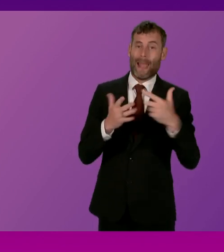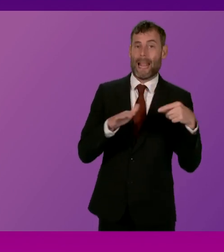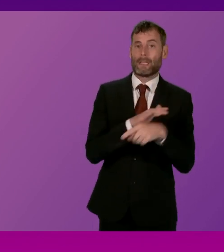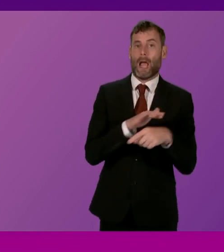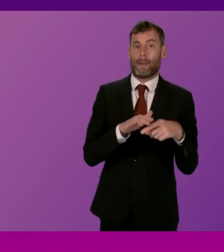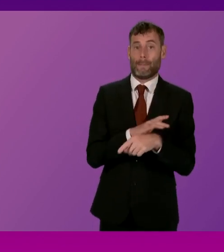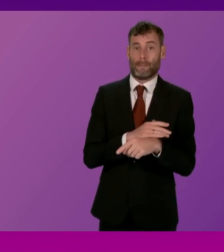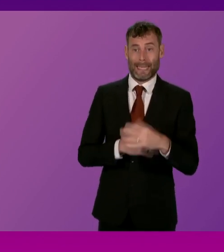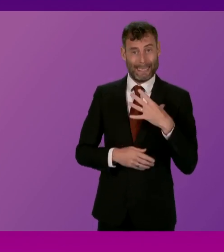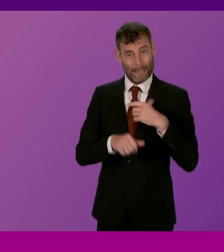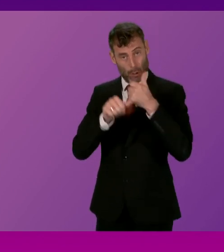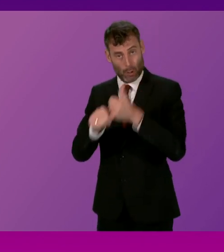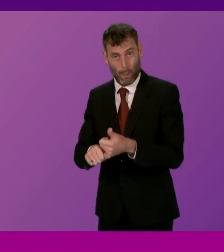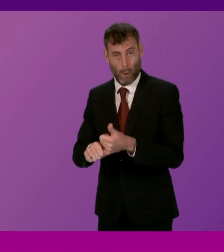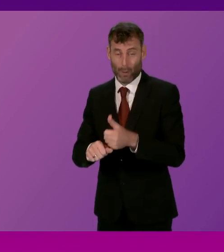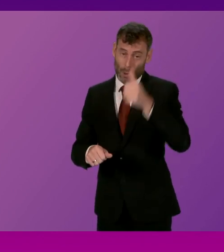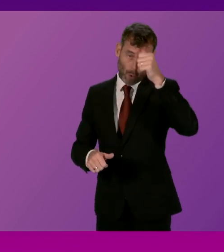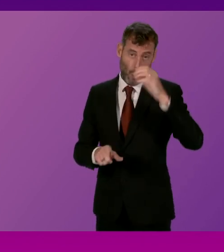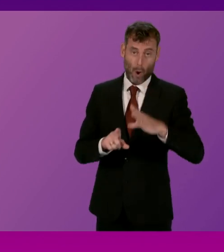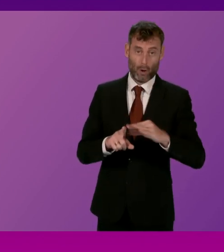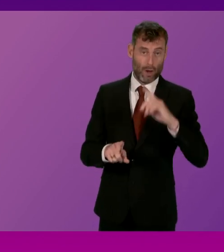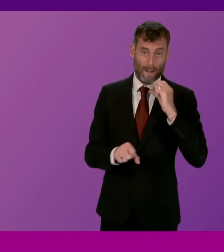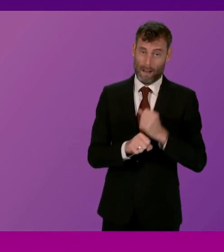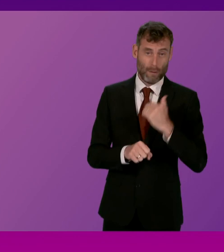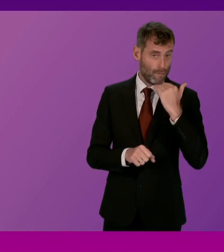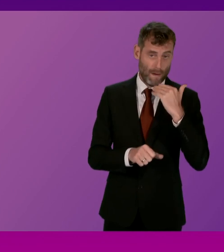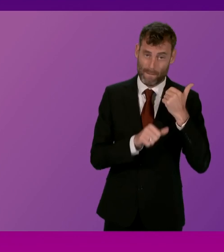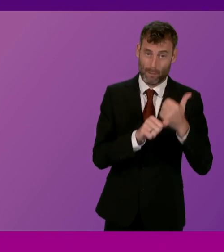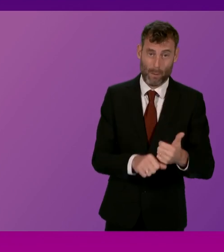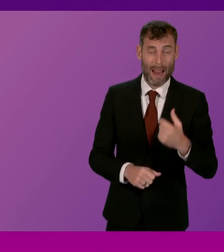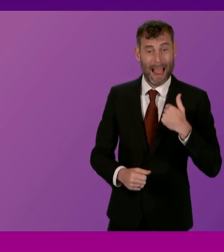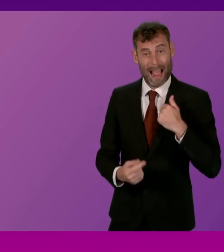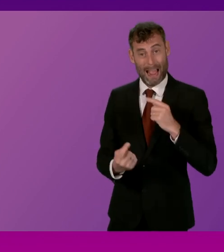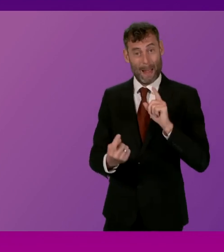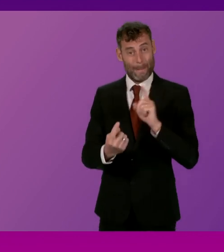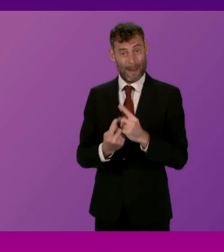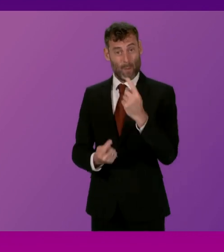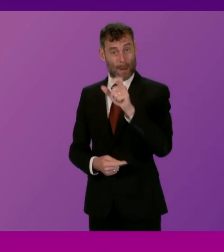Yesterday, I met an asylum seeker who has been in the asylum system for 12 years—12